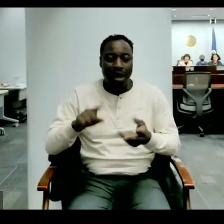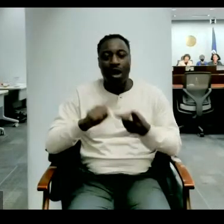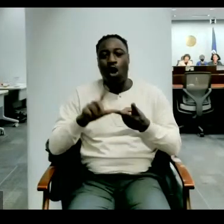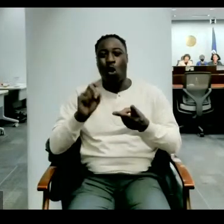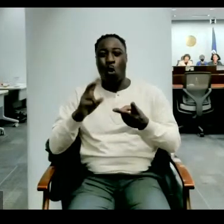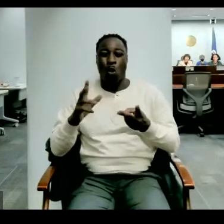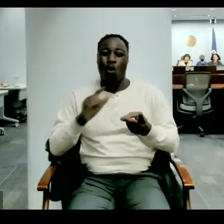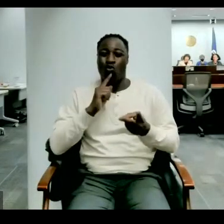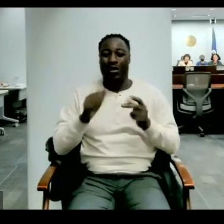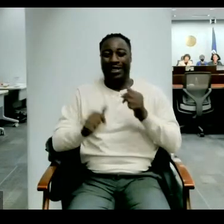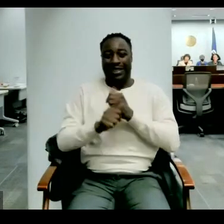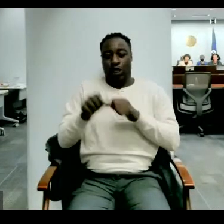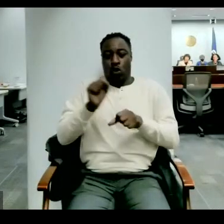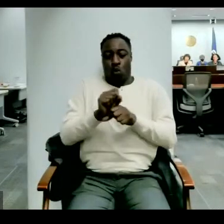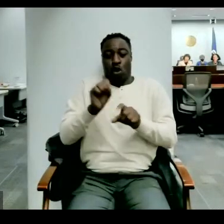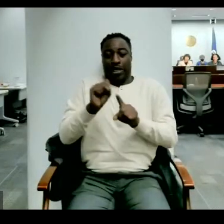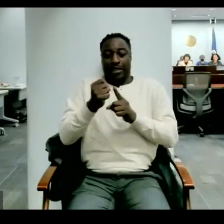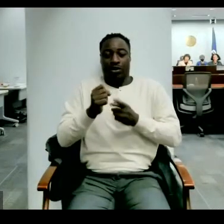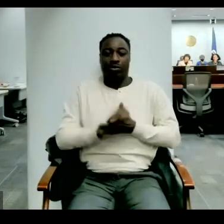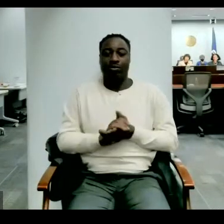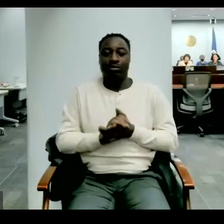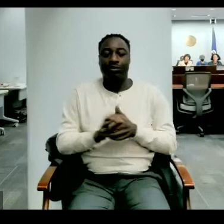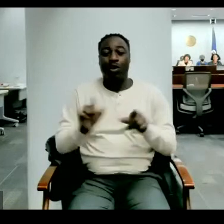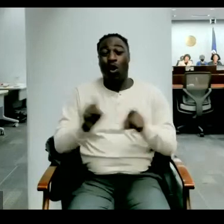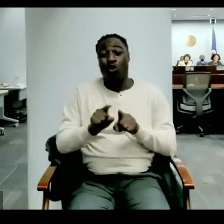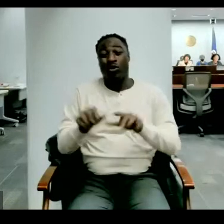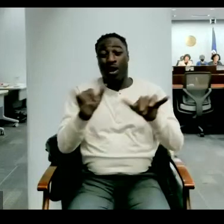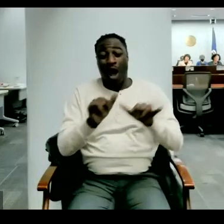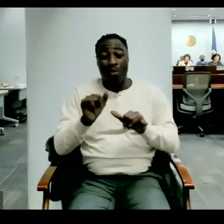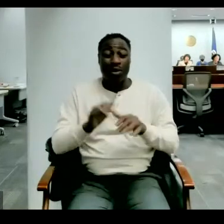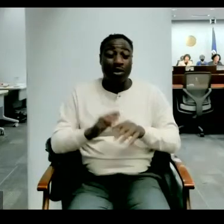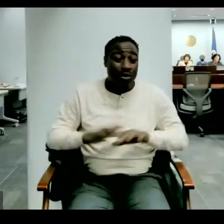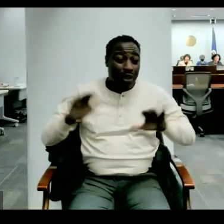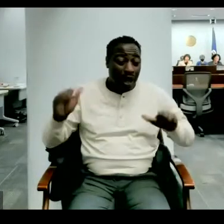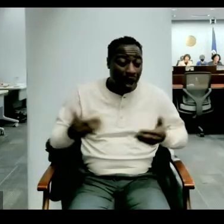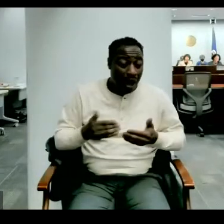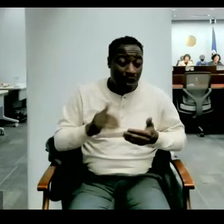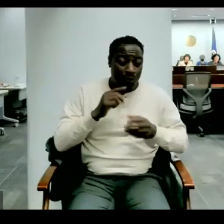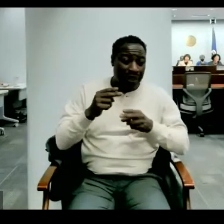It is also common for people with records to be hired via temp or staffing firms but